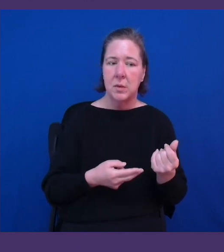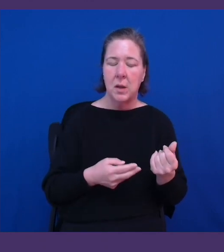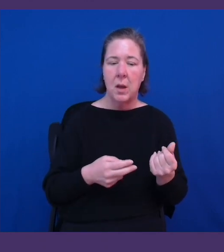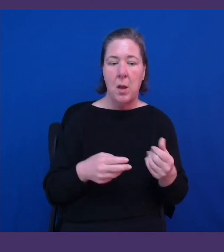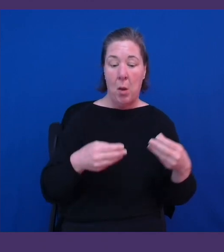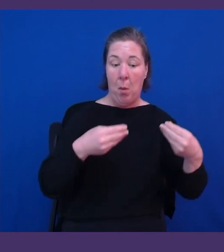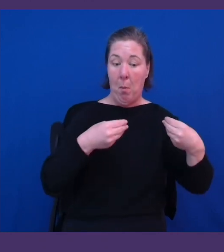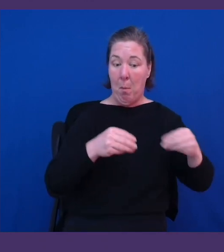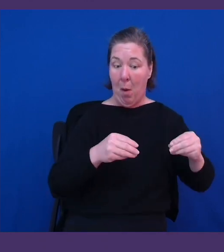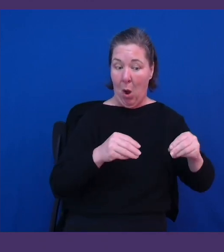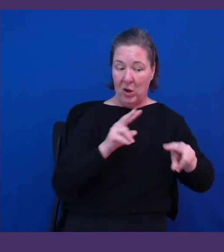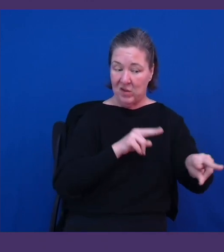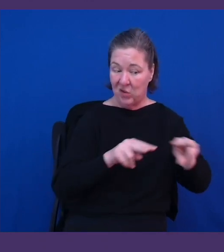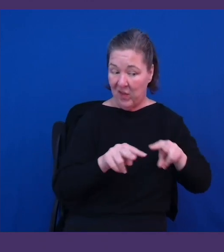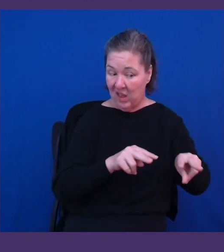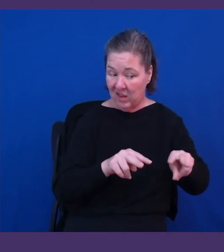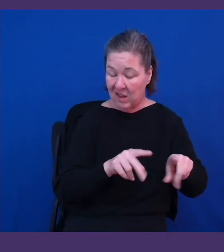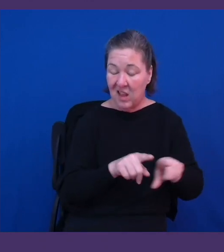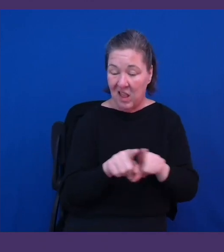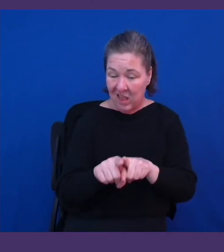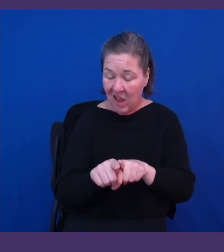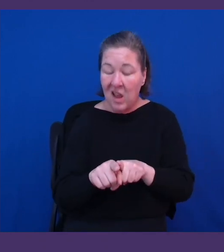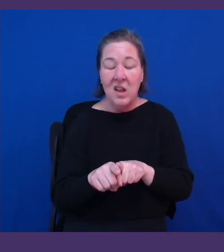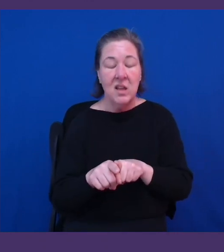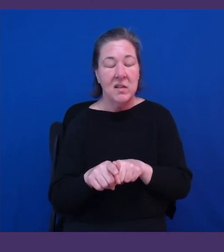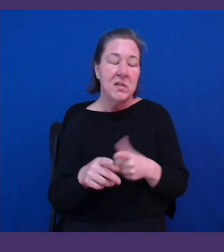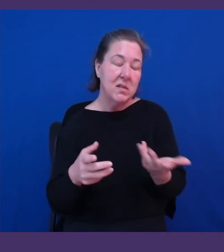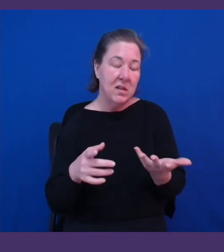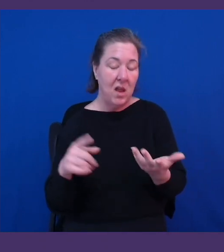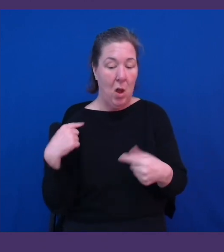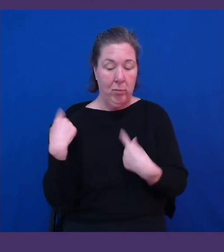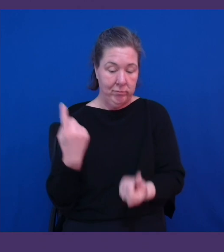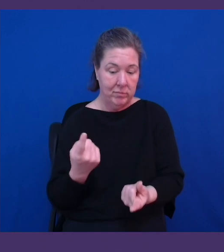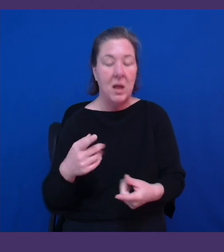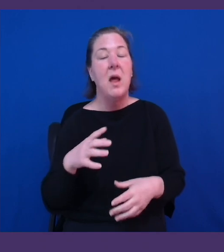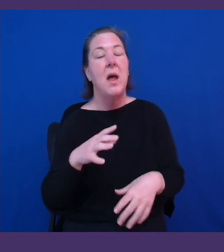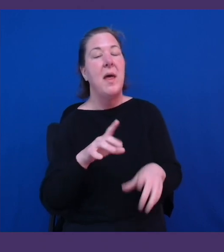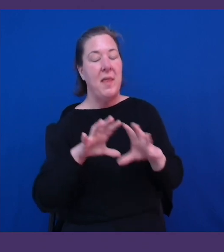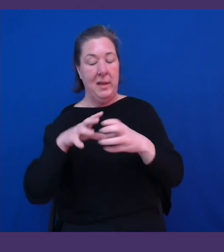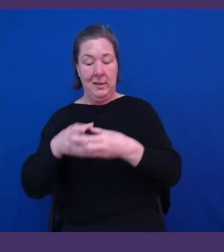The idea to make it sector-wise is, of course, that they already have a good understanding